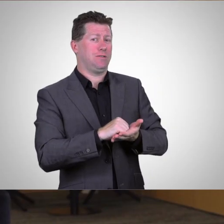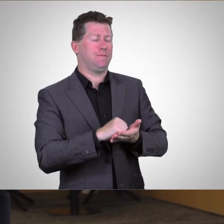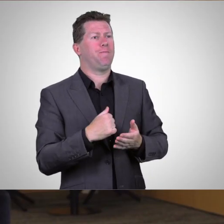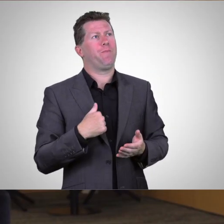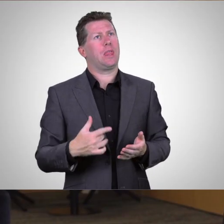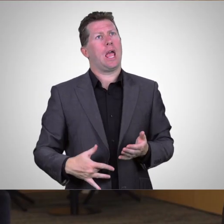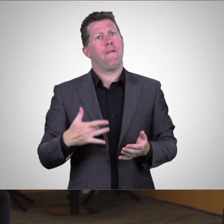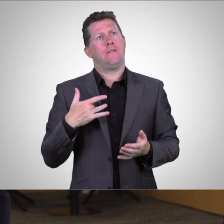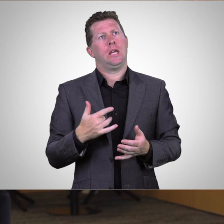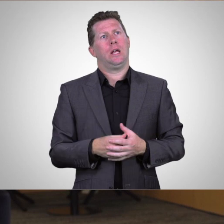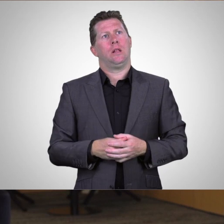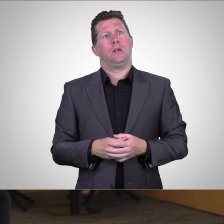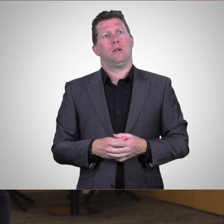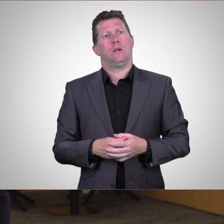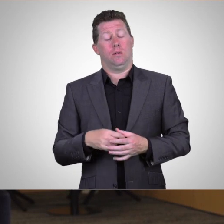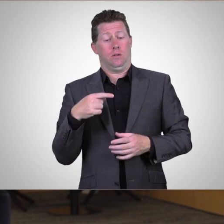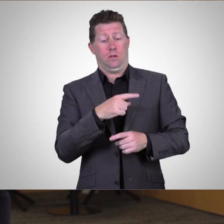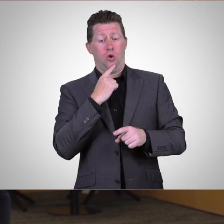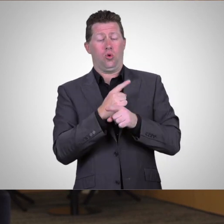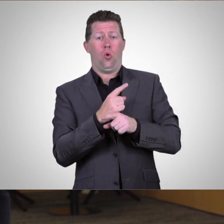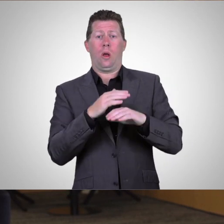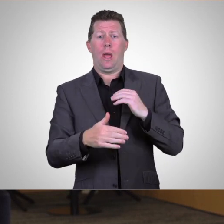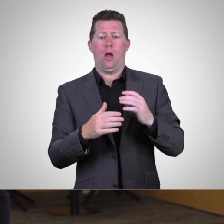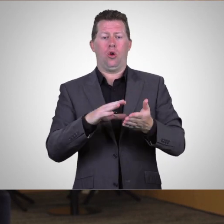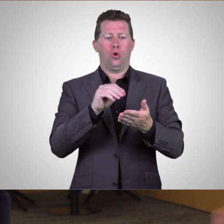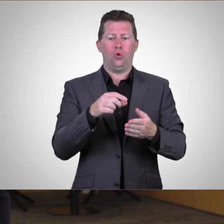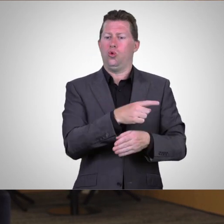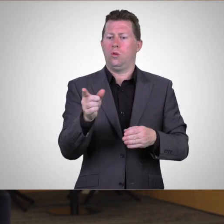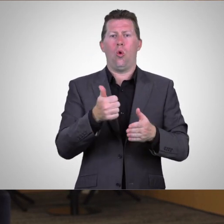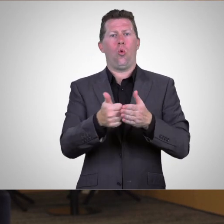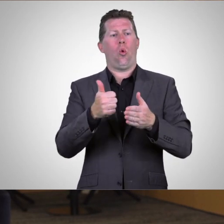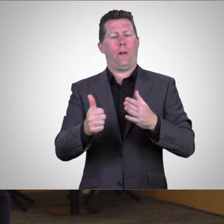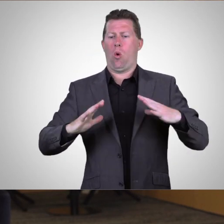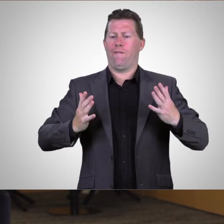and I think when you were talking about the things that students would normally have access to,